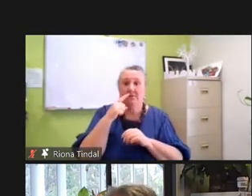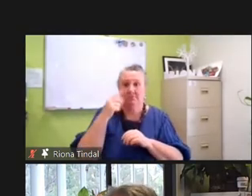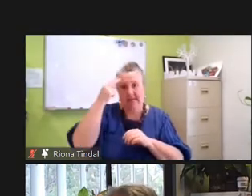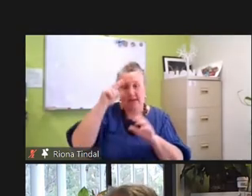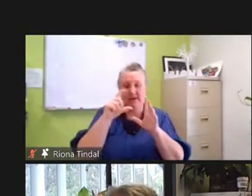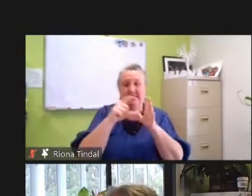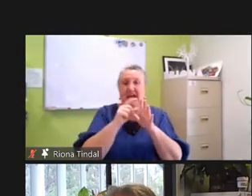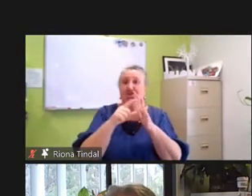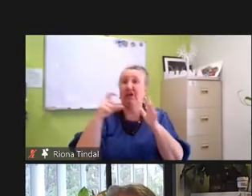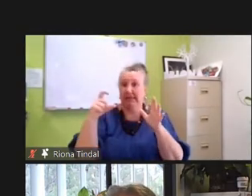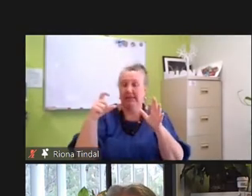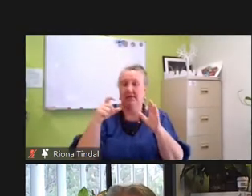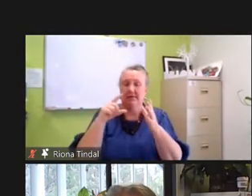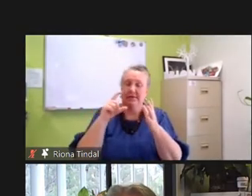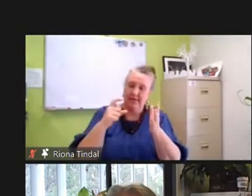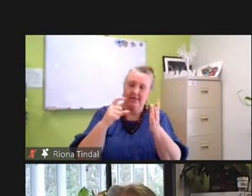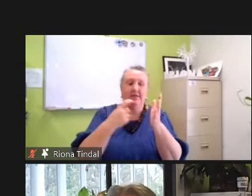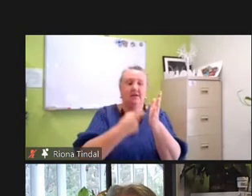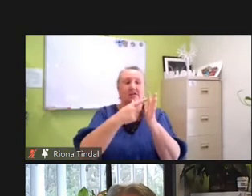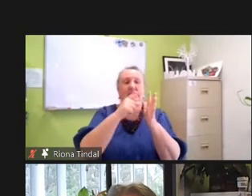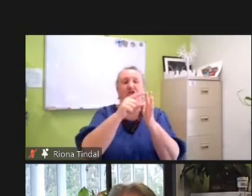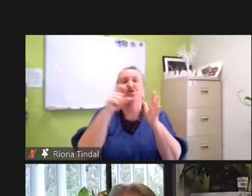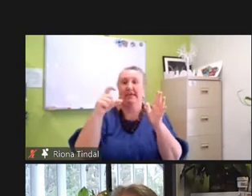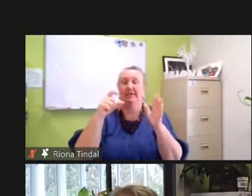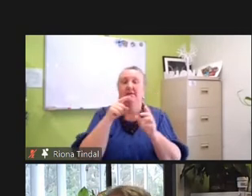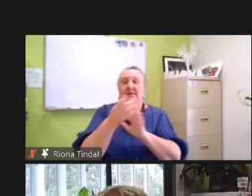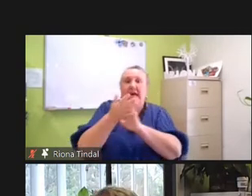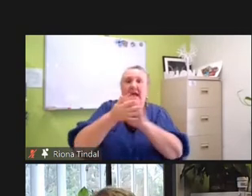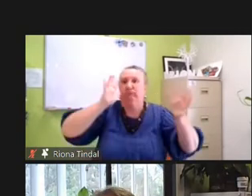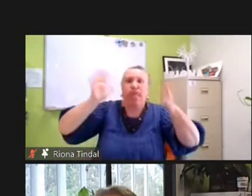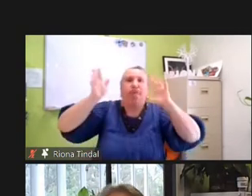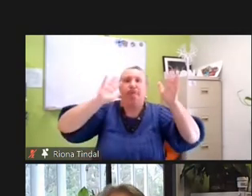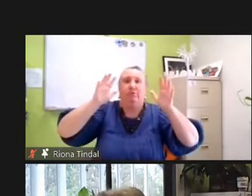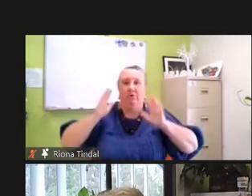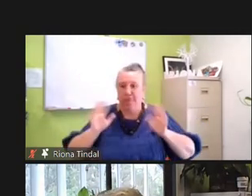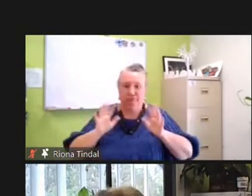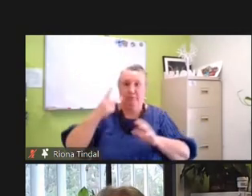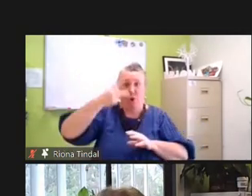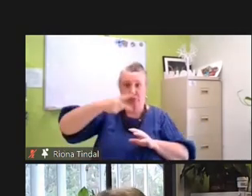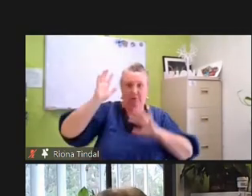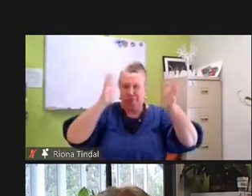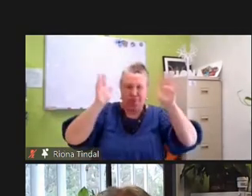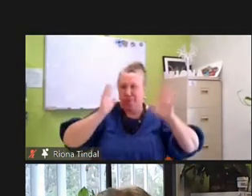and one of the boys, his name is Eric, Cedric, sorry. He is signing really rapidly,